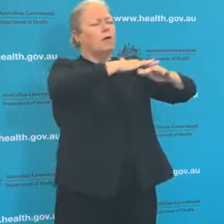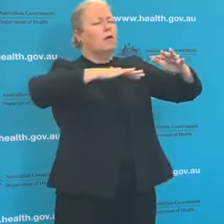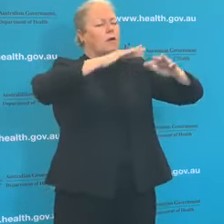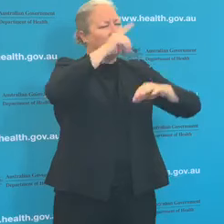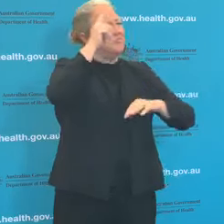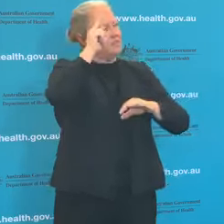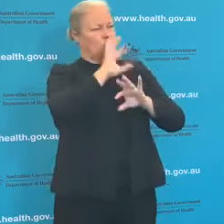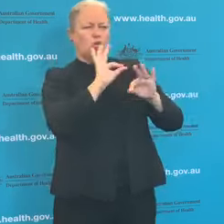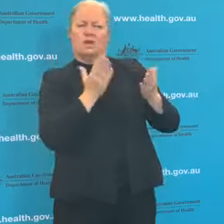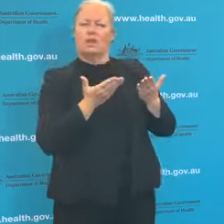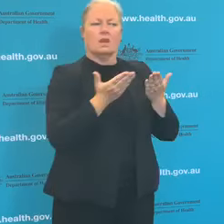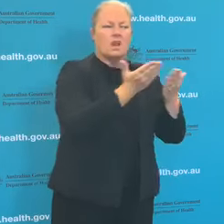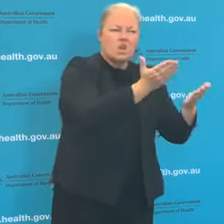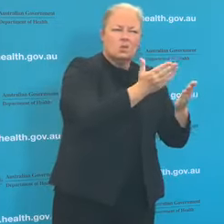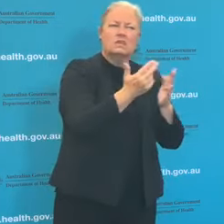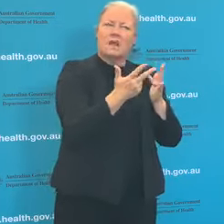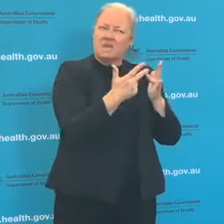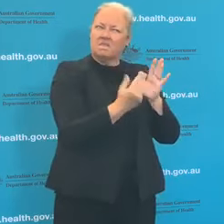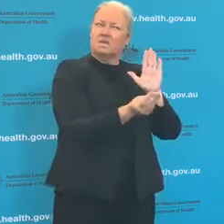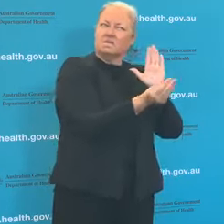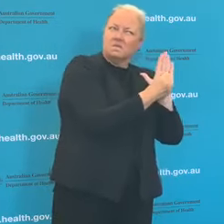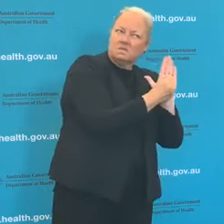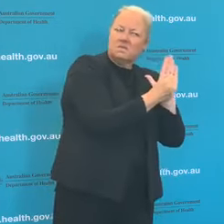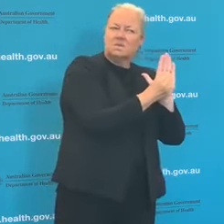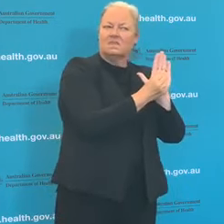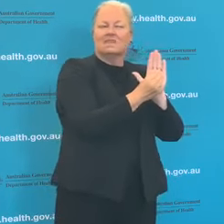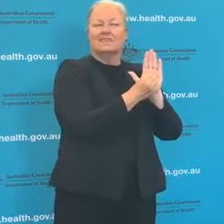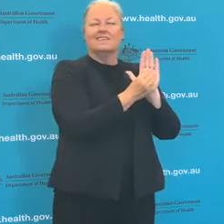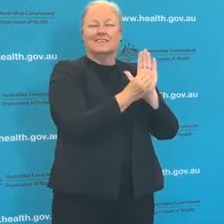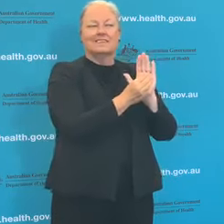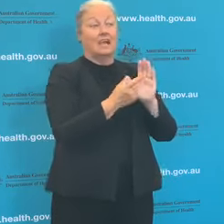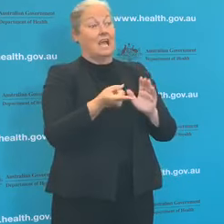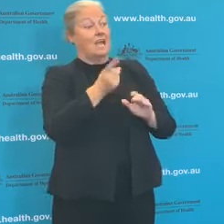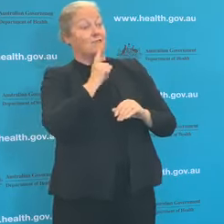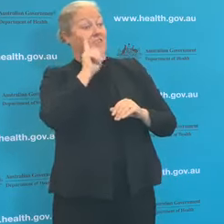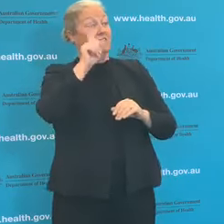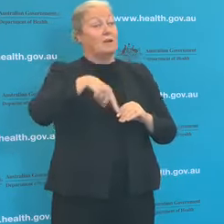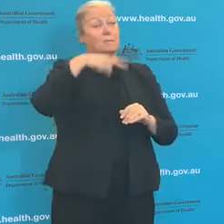unfortunately I can't see a hundred thousand people packing a grand final at